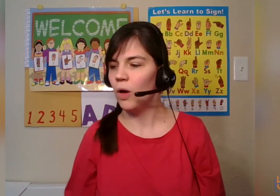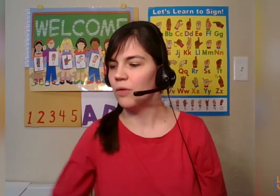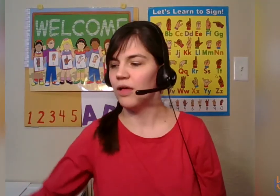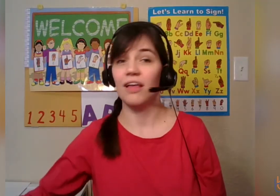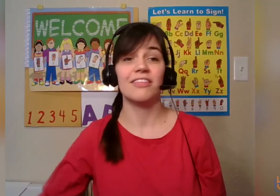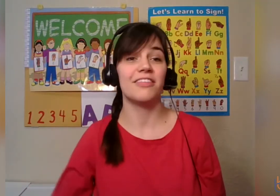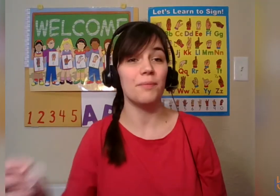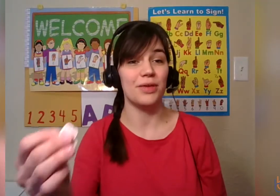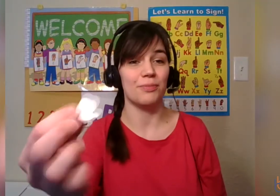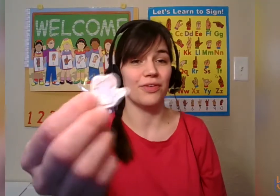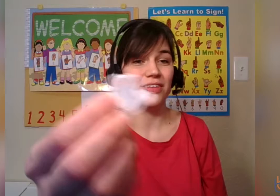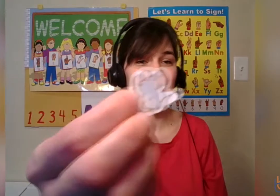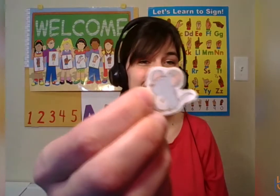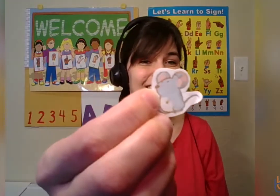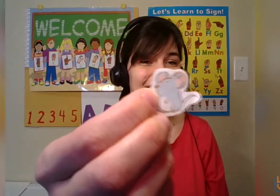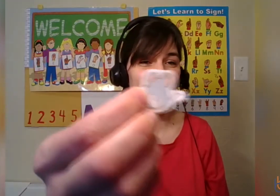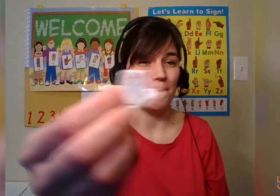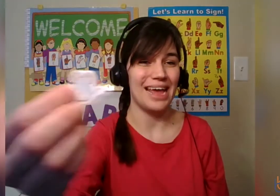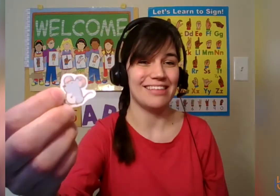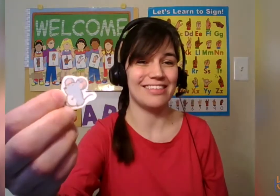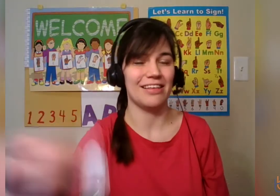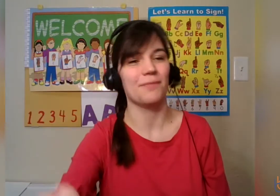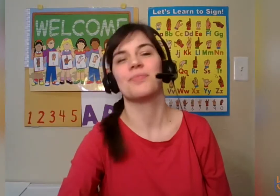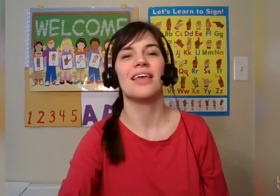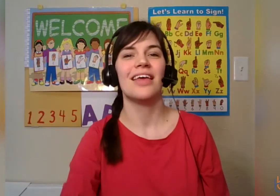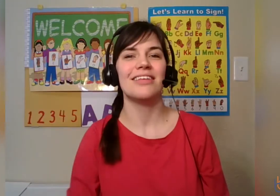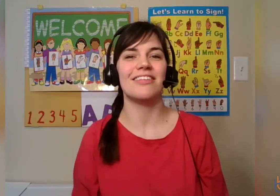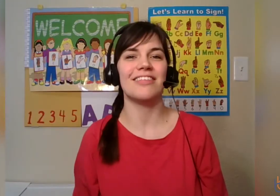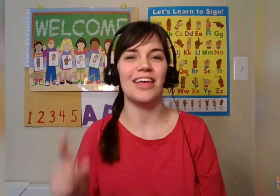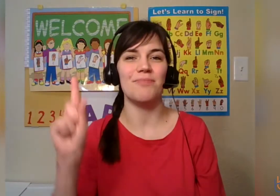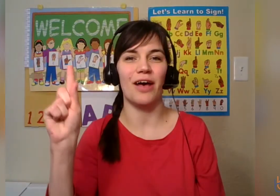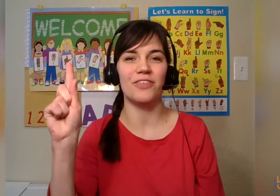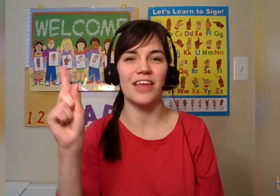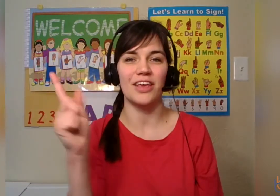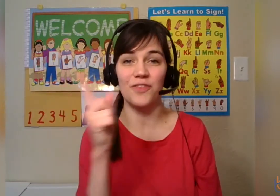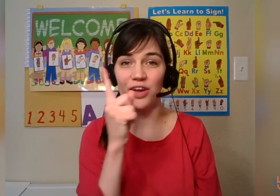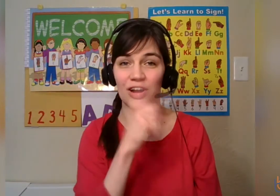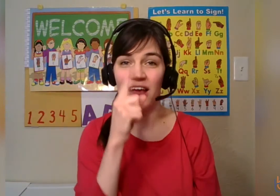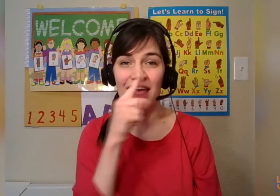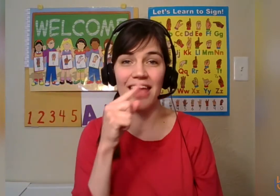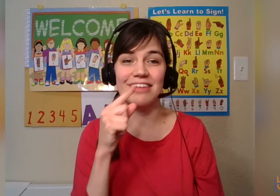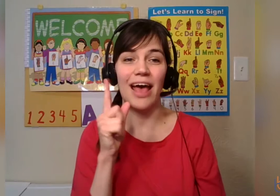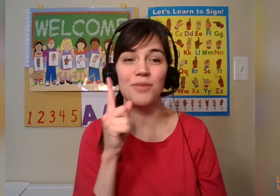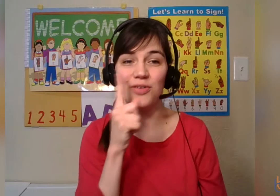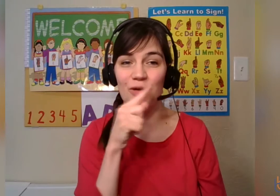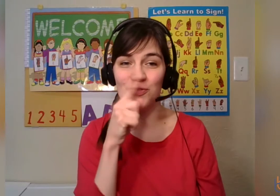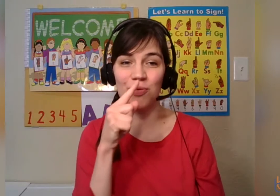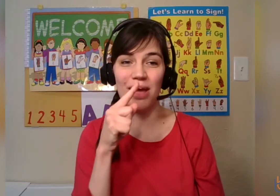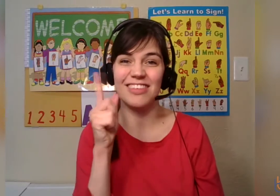Some people like mice. To sign mouse, take a finger and tap your nose twice.